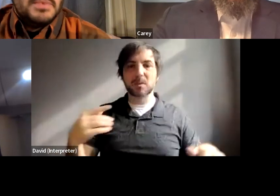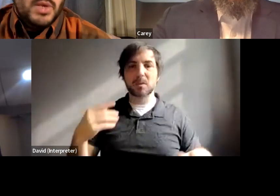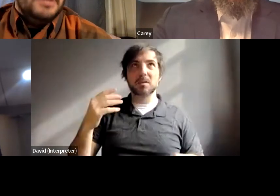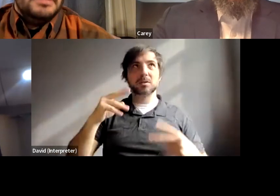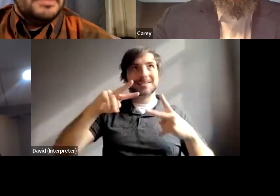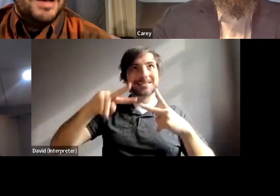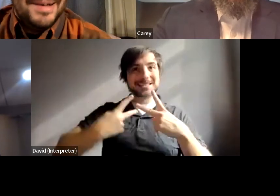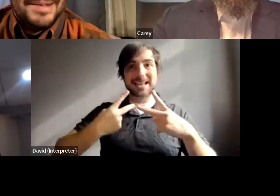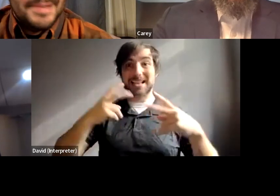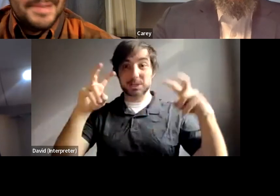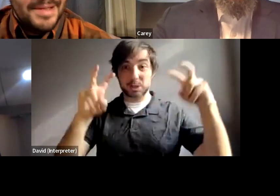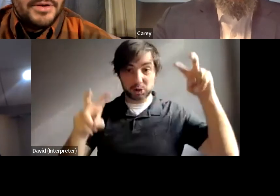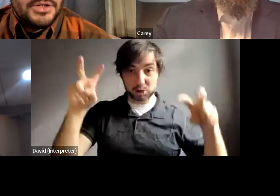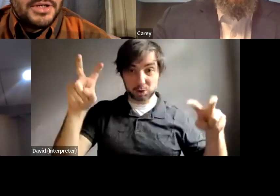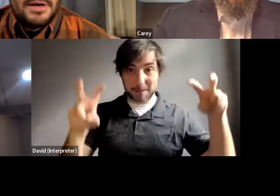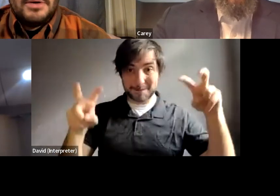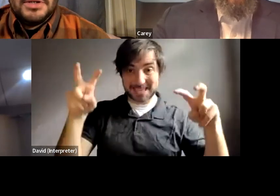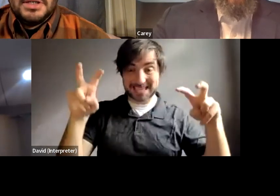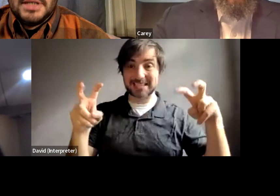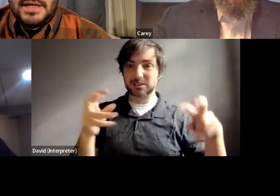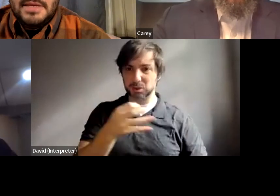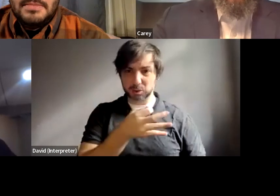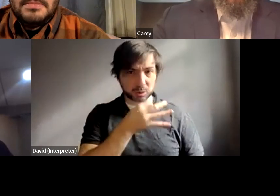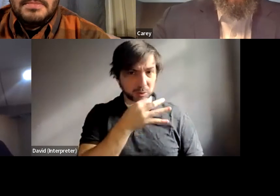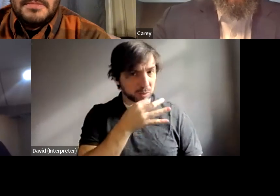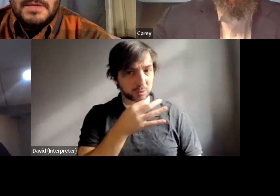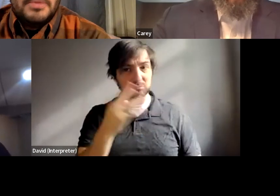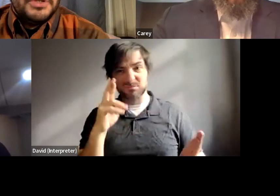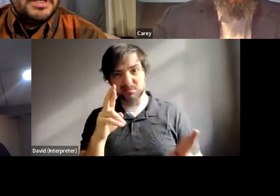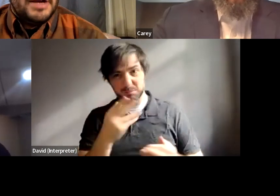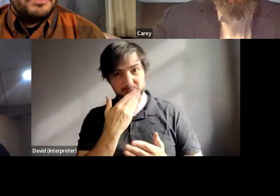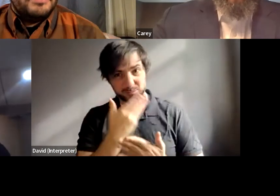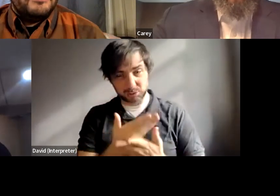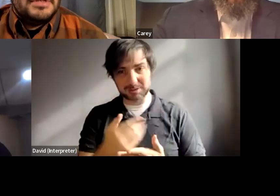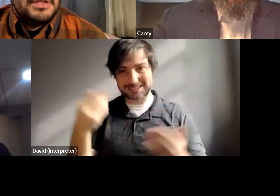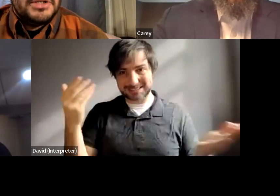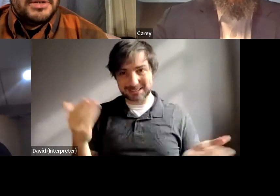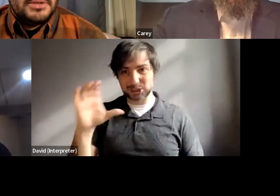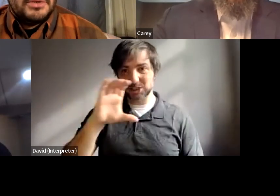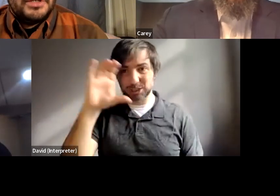well here in Chicago, and just keep pushing the narrative and sharing the story